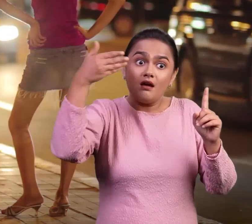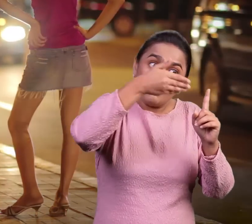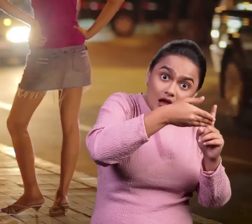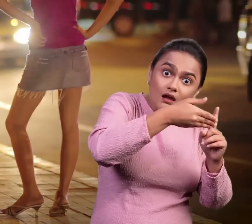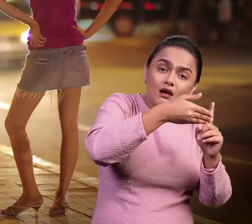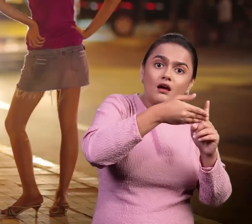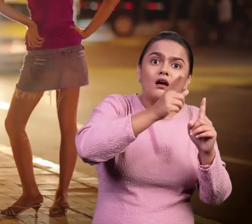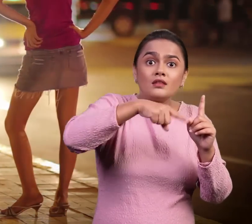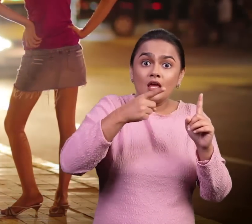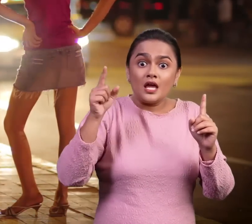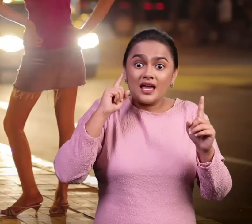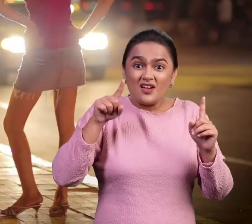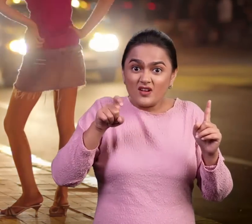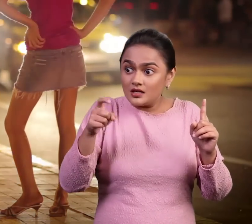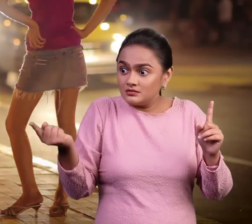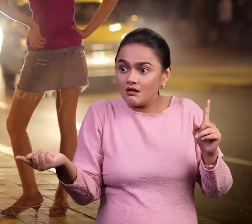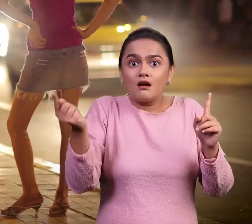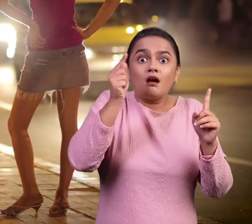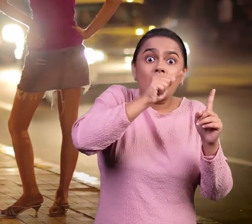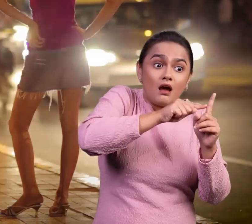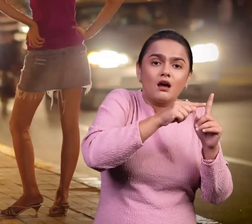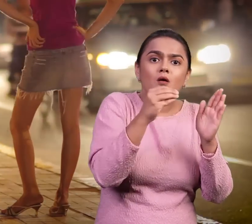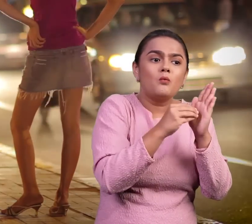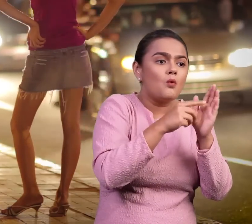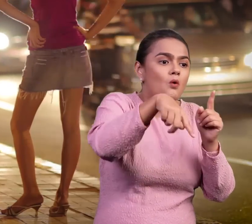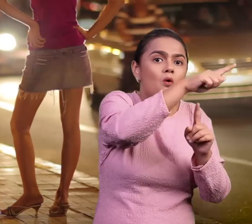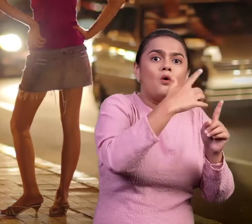This way, the virus used to get transmitted to them.